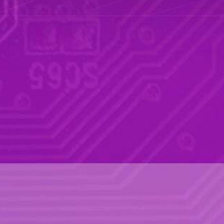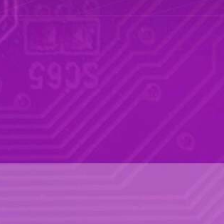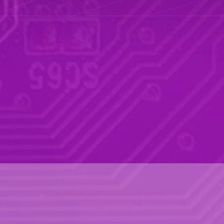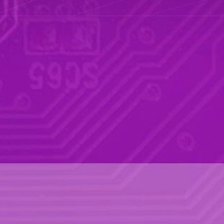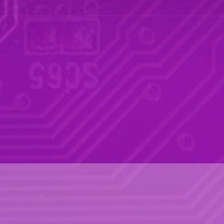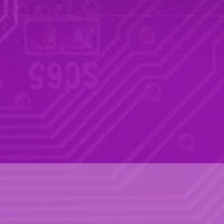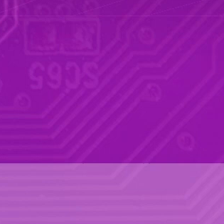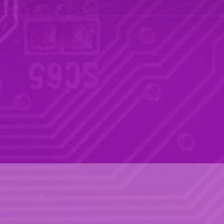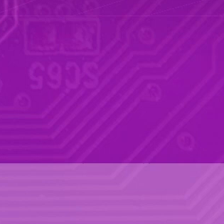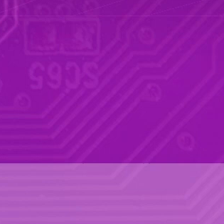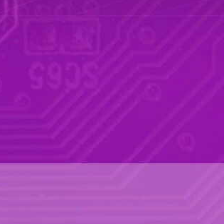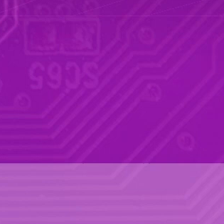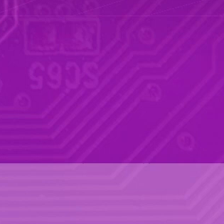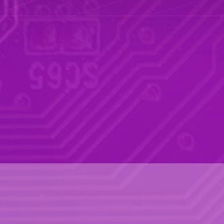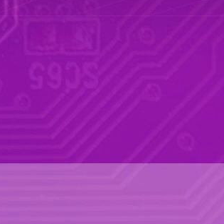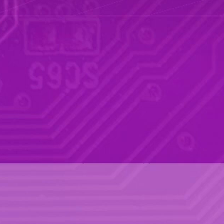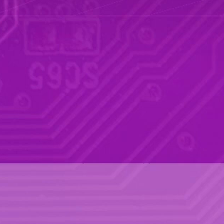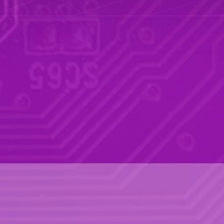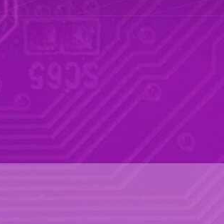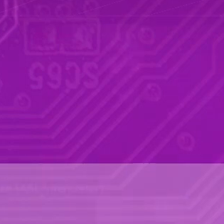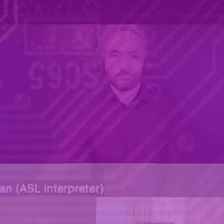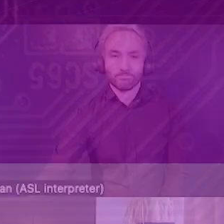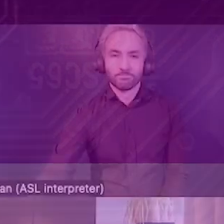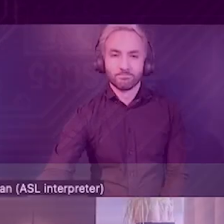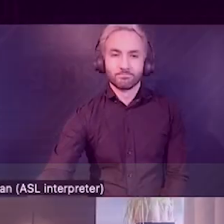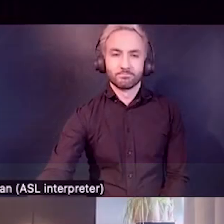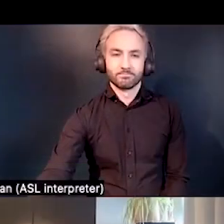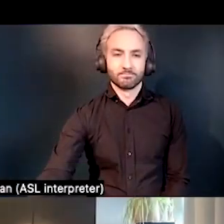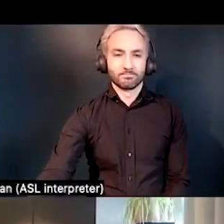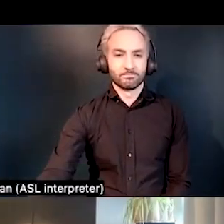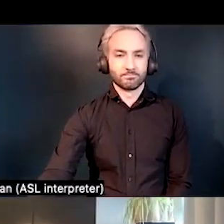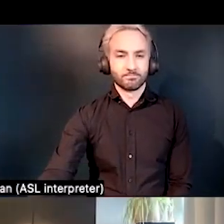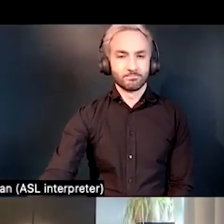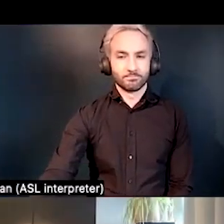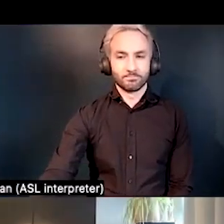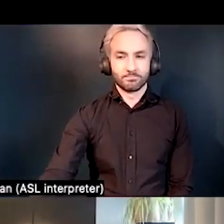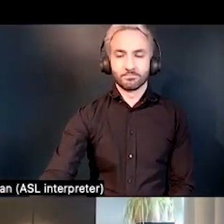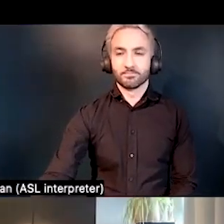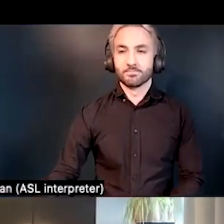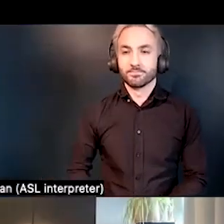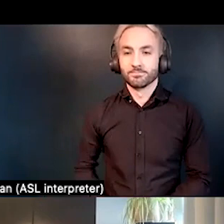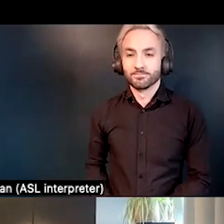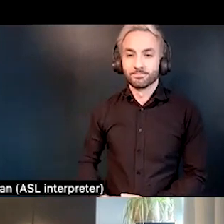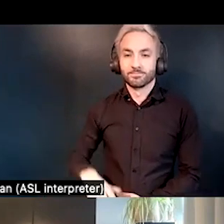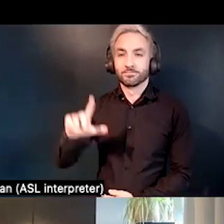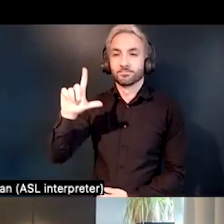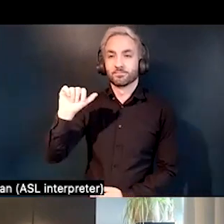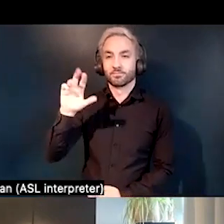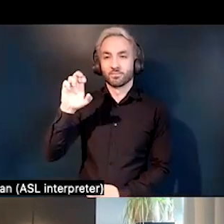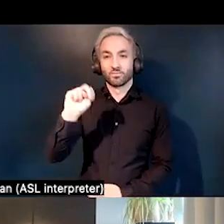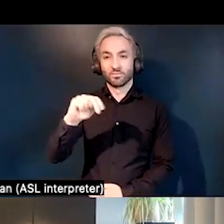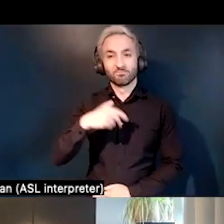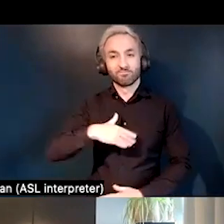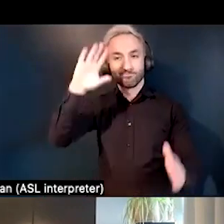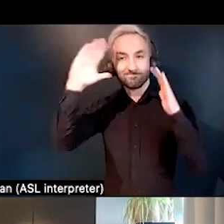Lauren Stewart: Hello, everyone. Thank you for joining us for today's Tech Forum